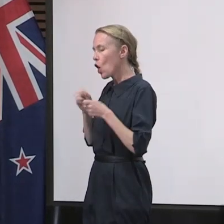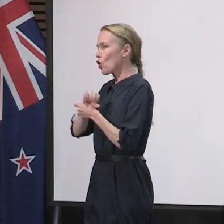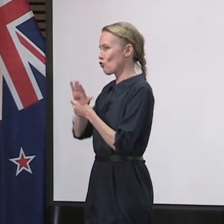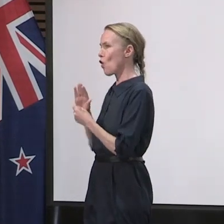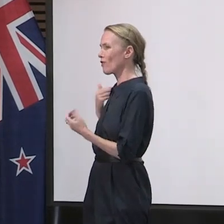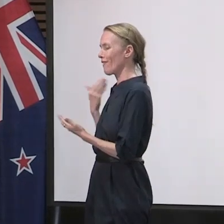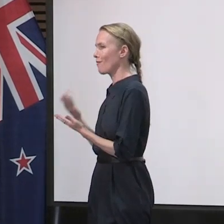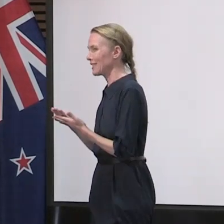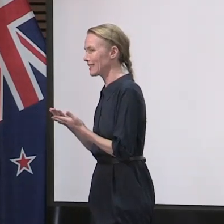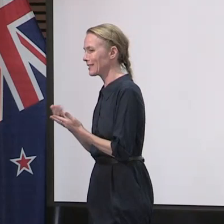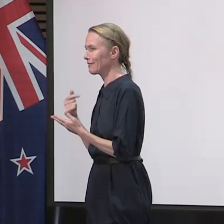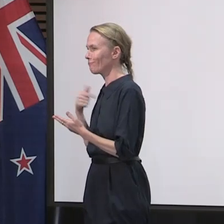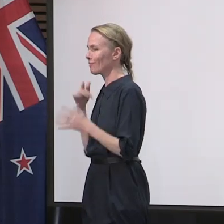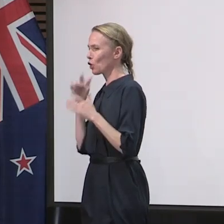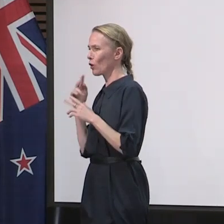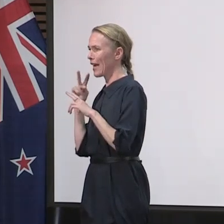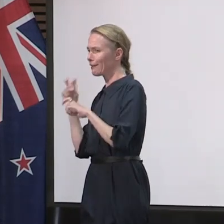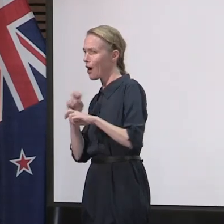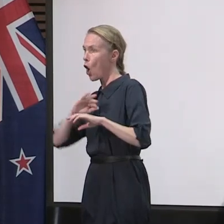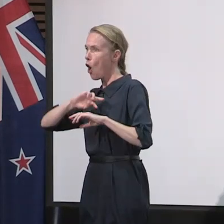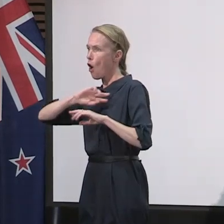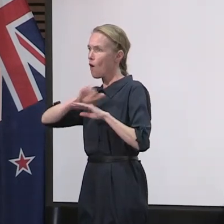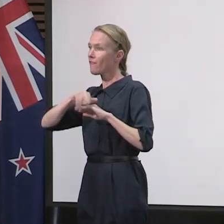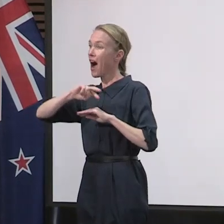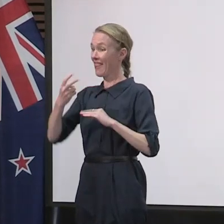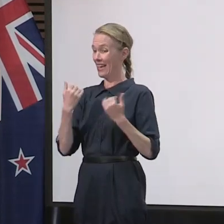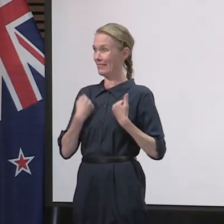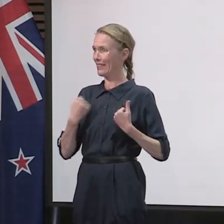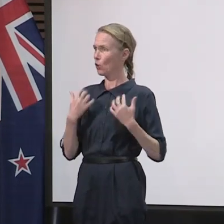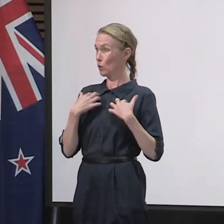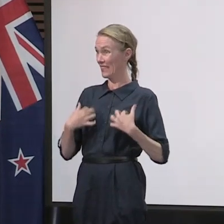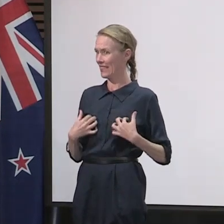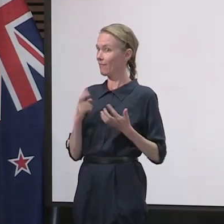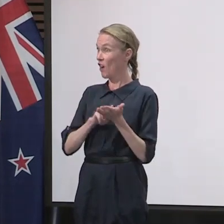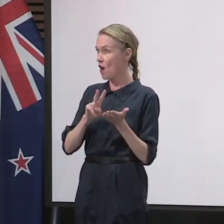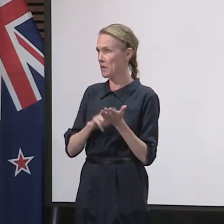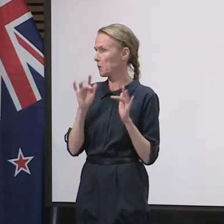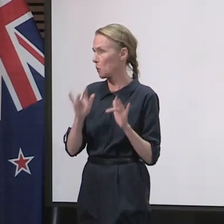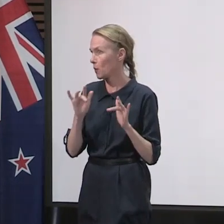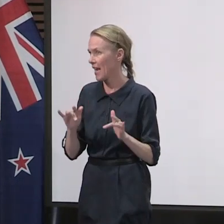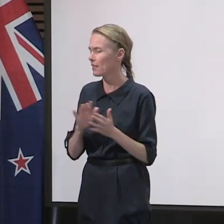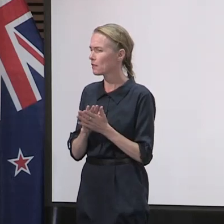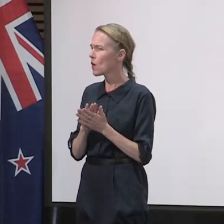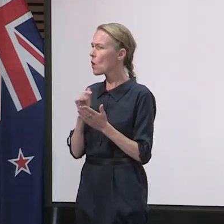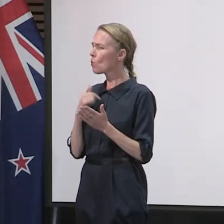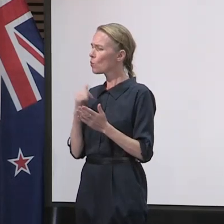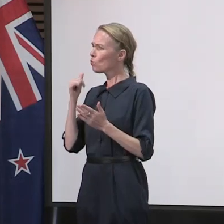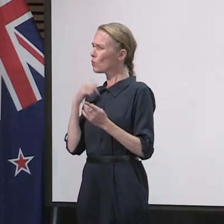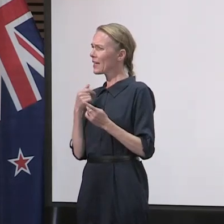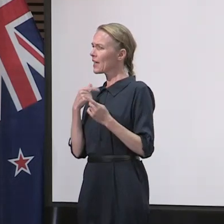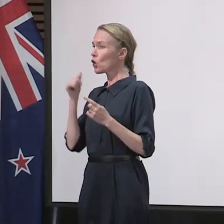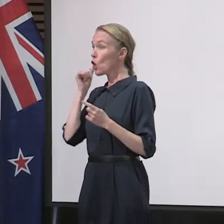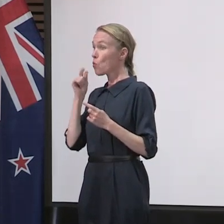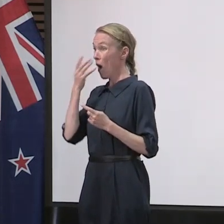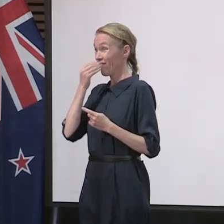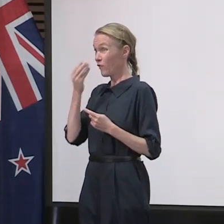issue. We have of course seen